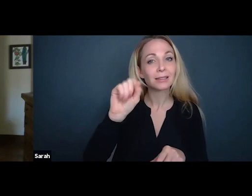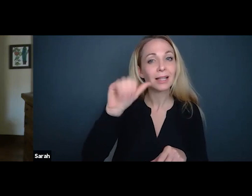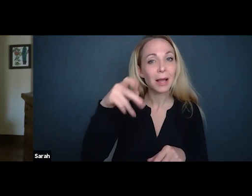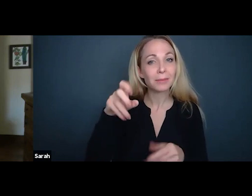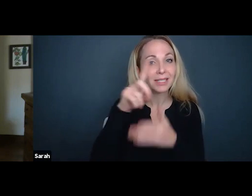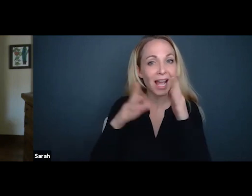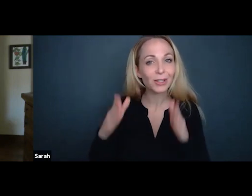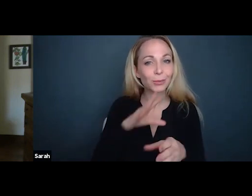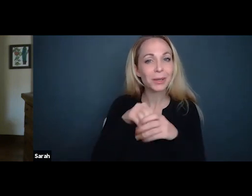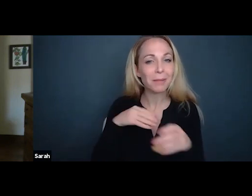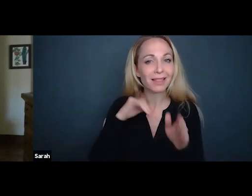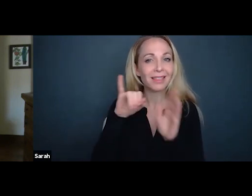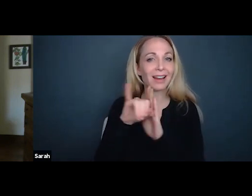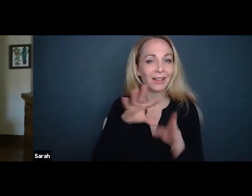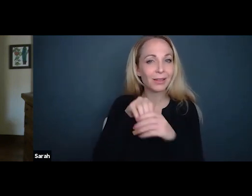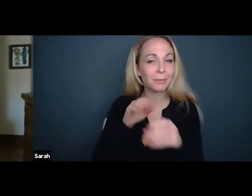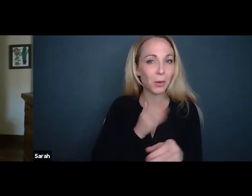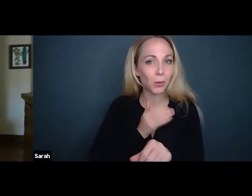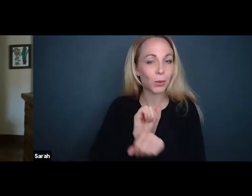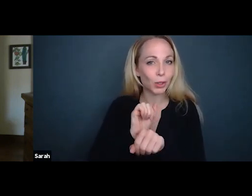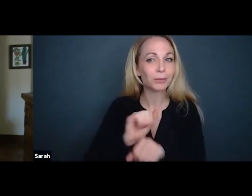Next slide. Thank you.